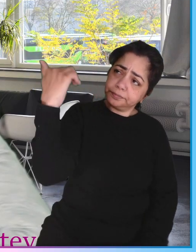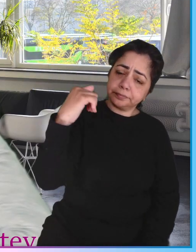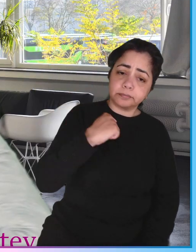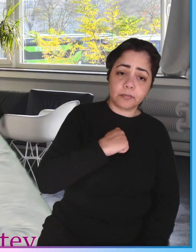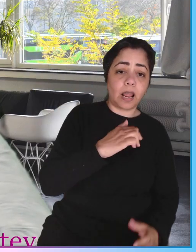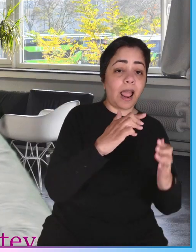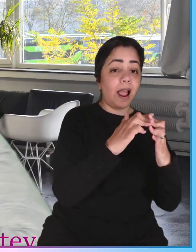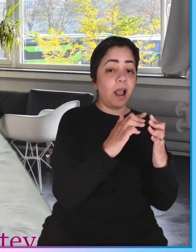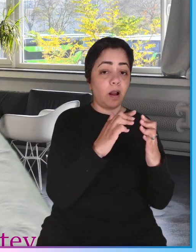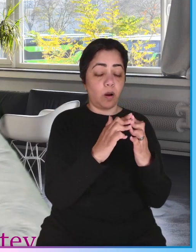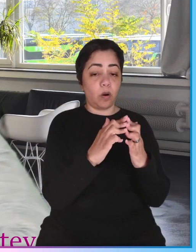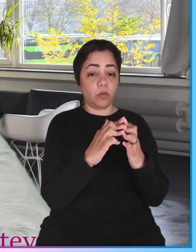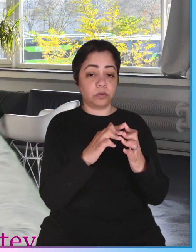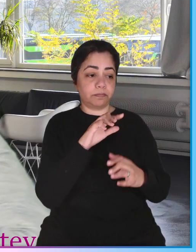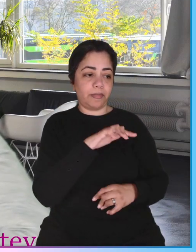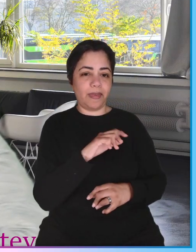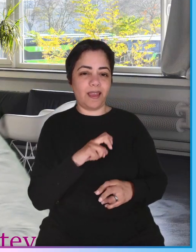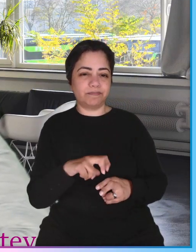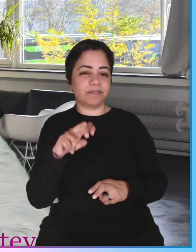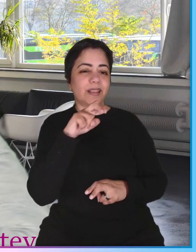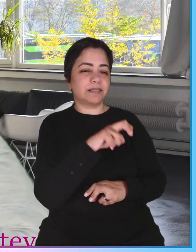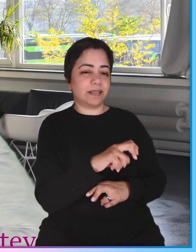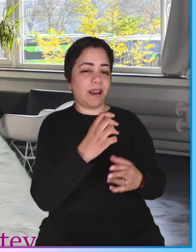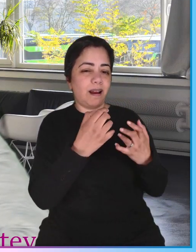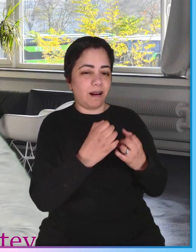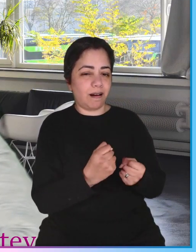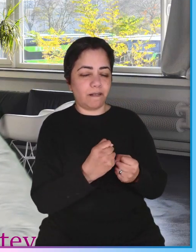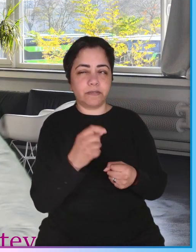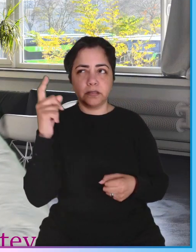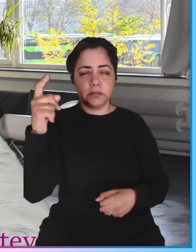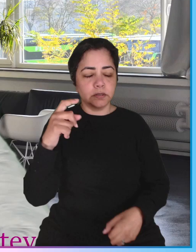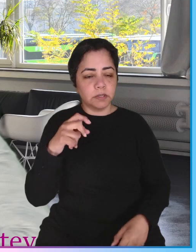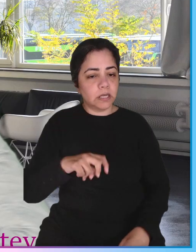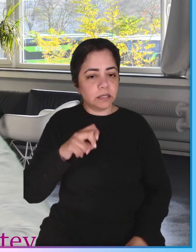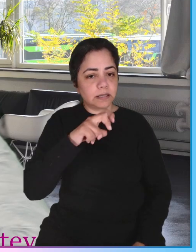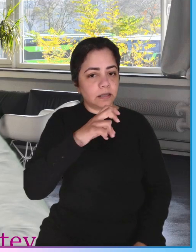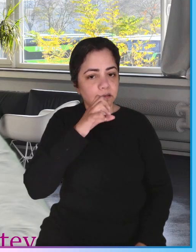which was also inaccessible with another stair. Staircases, I hate ‘em,